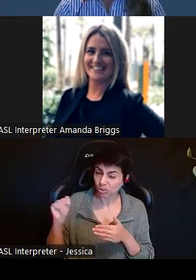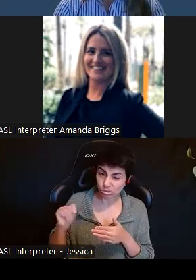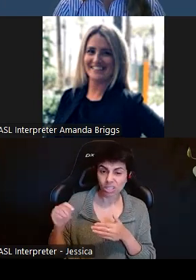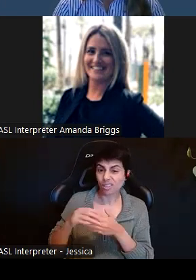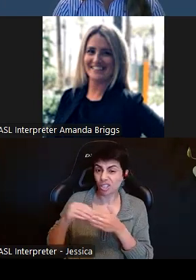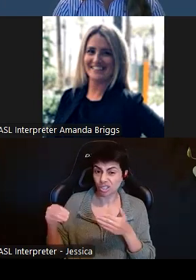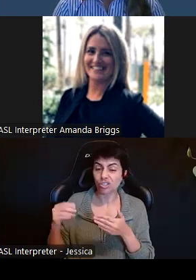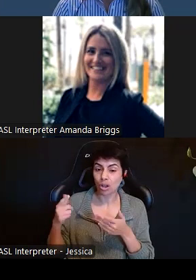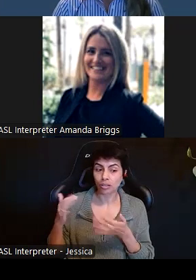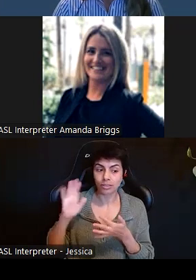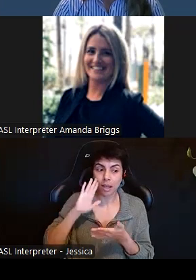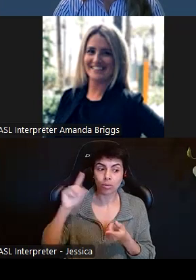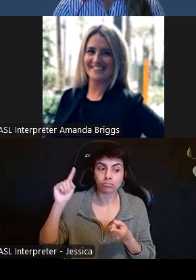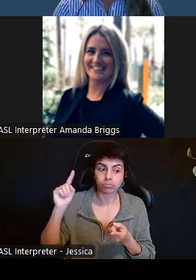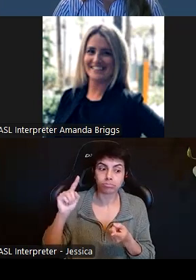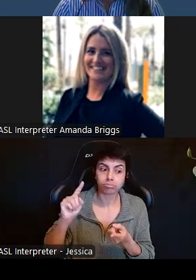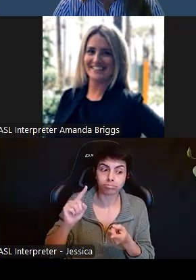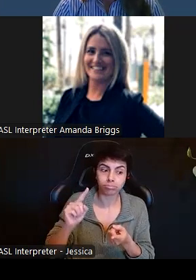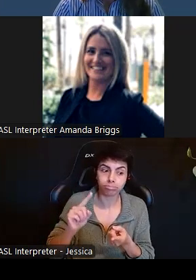So that's the 'why' behind these policy changes.